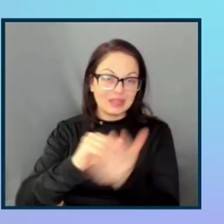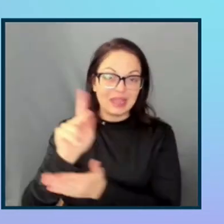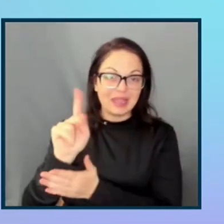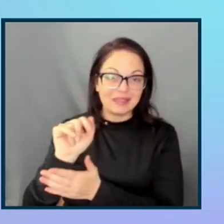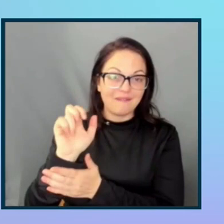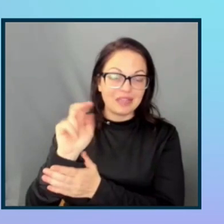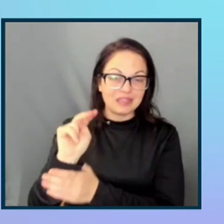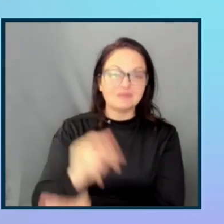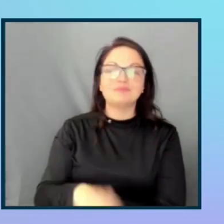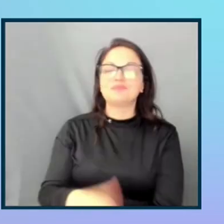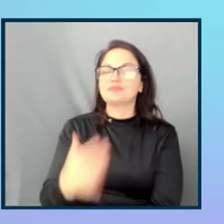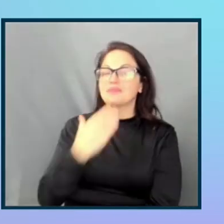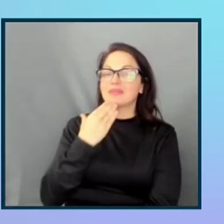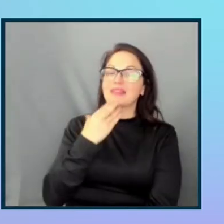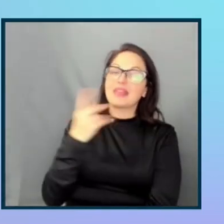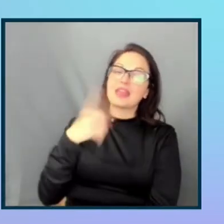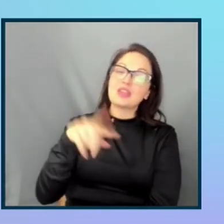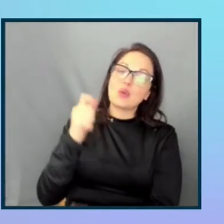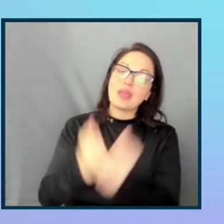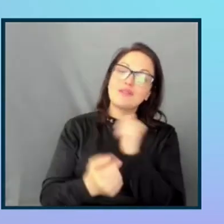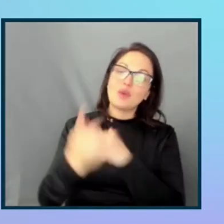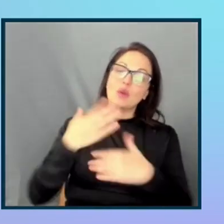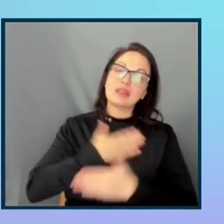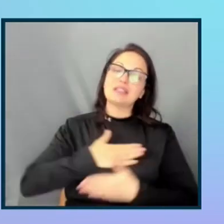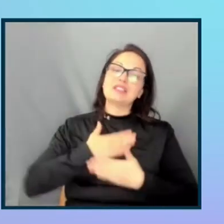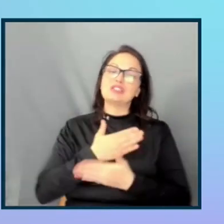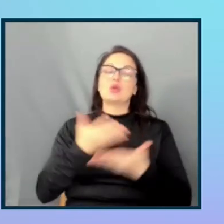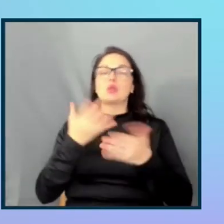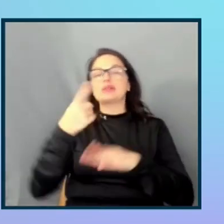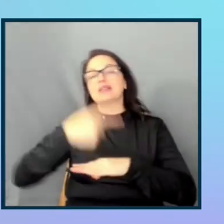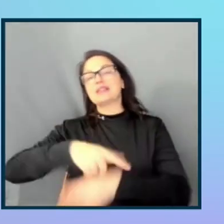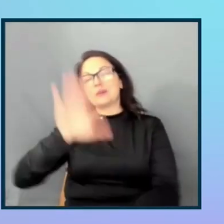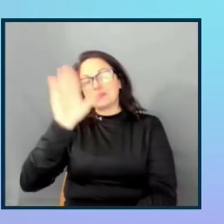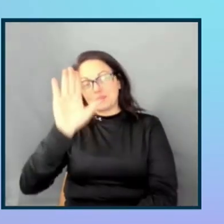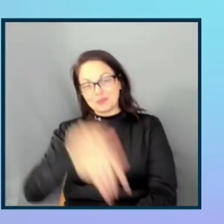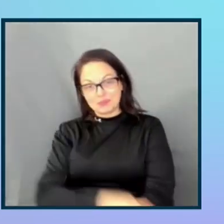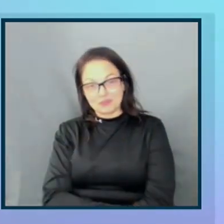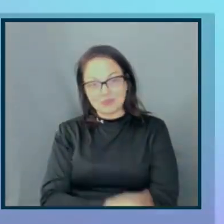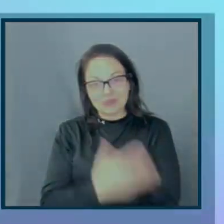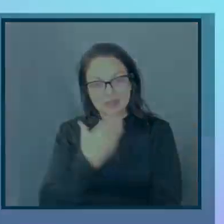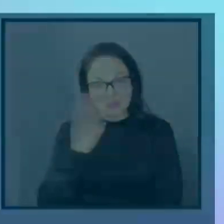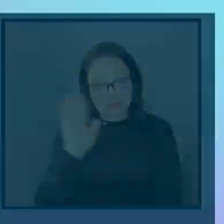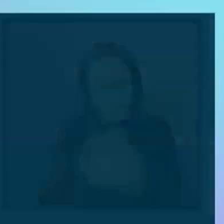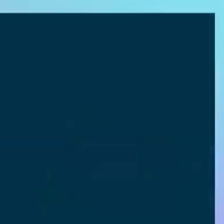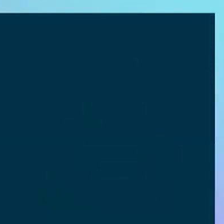And thank you everyone, enjoy the rest of our axe-con. Amazing, thank you so much.